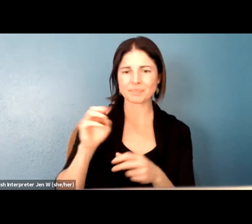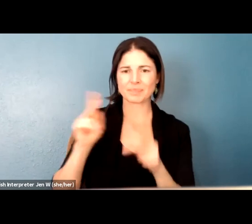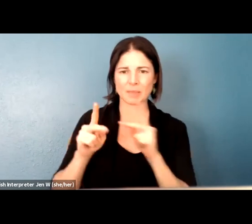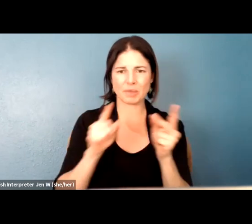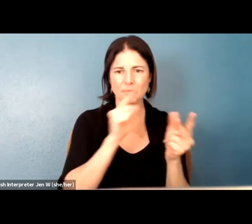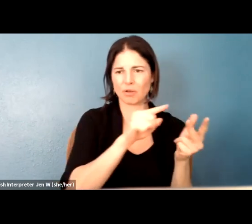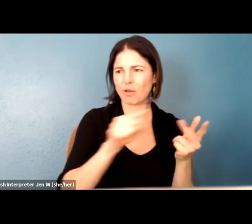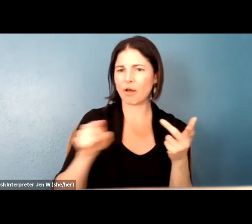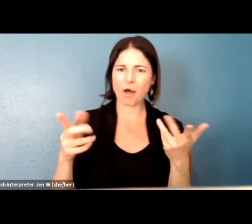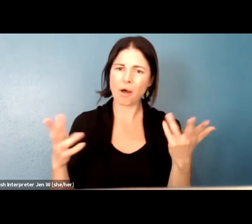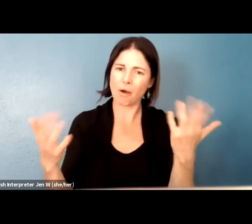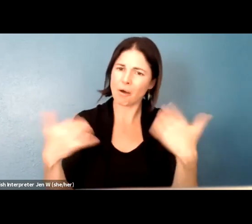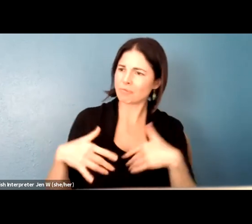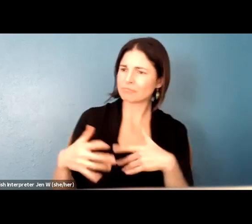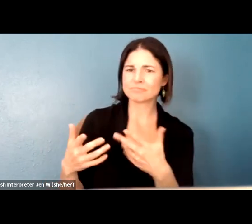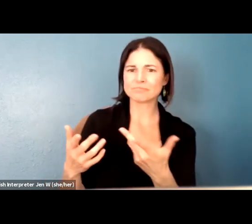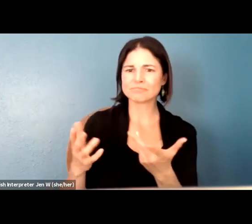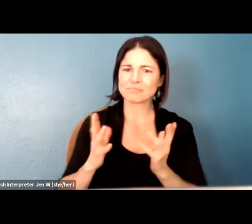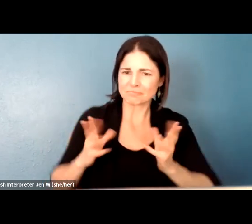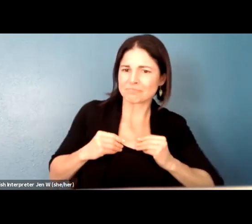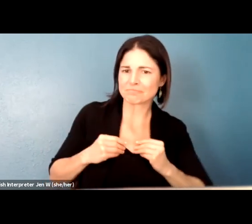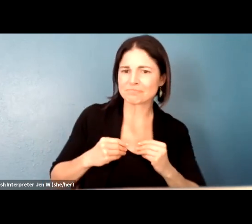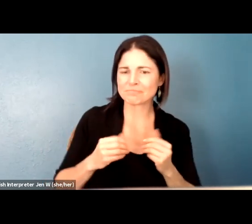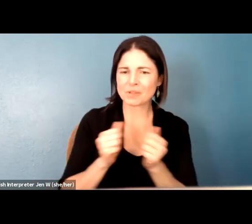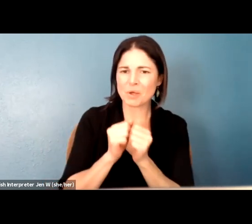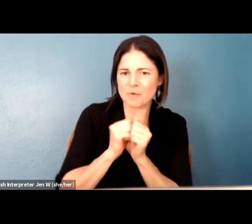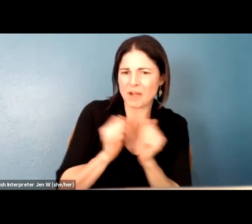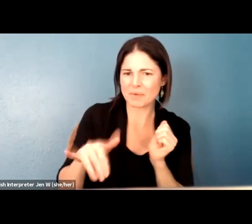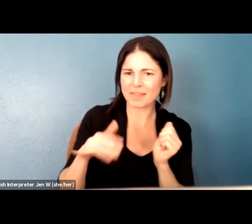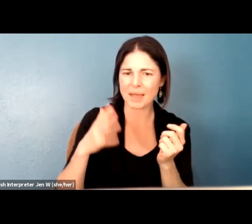through kinship through found and created family, through